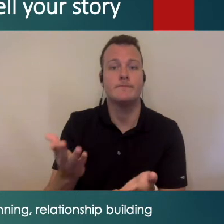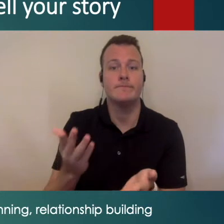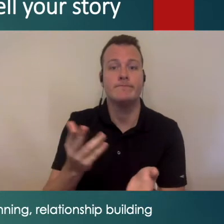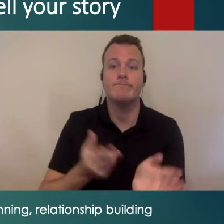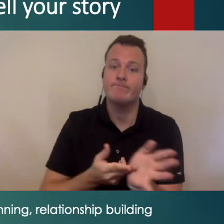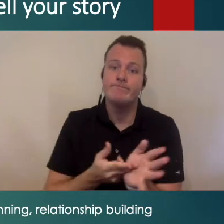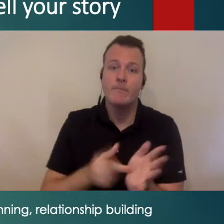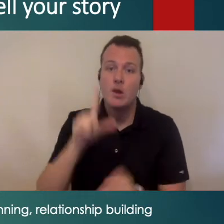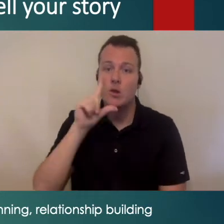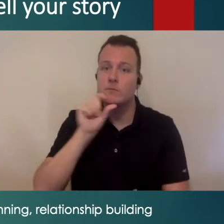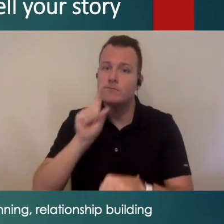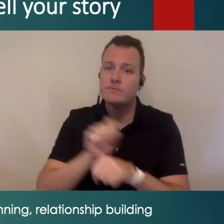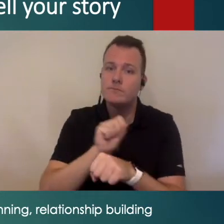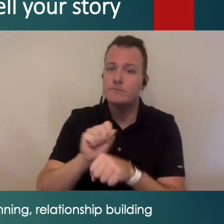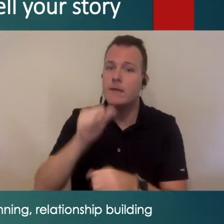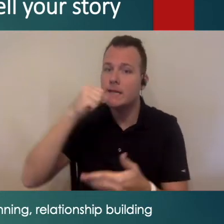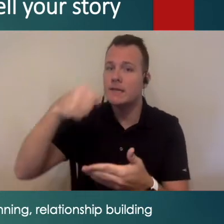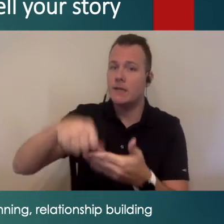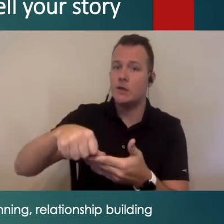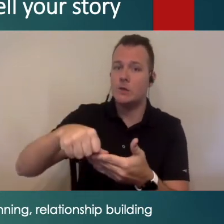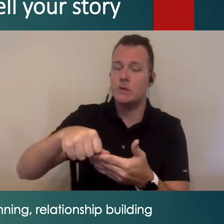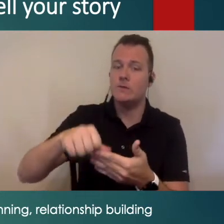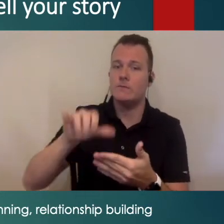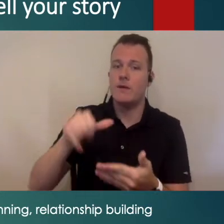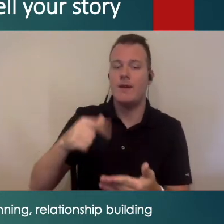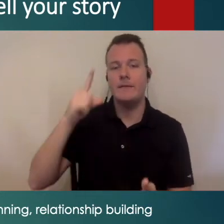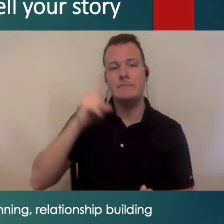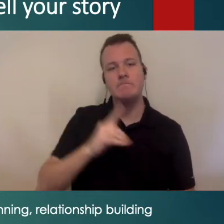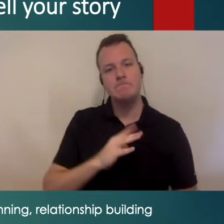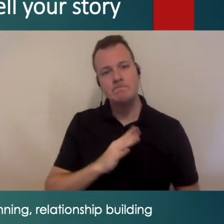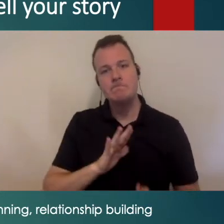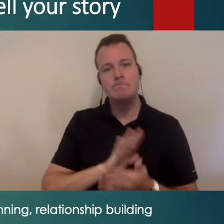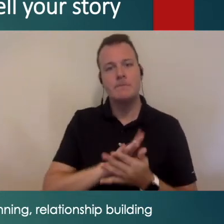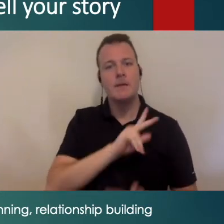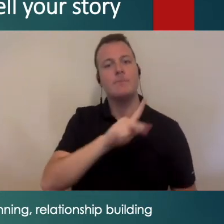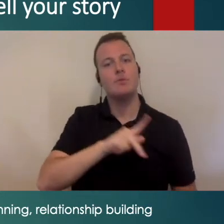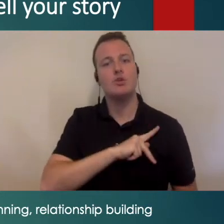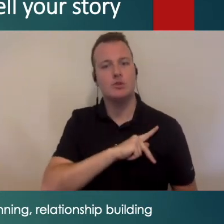actually looks like a letter, which I think is a nice personal touch. Again,